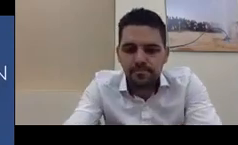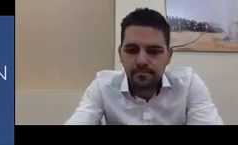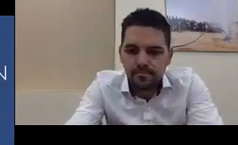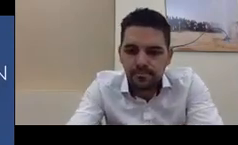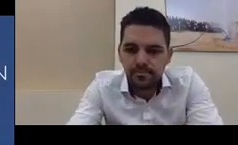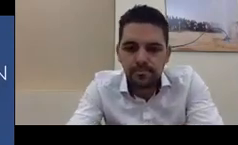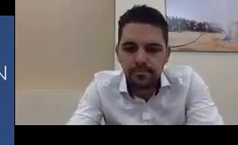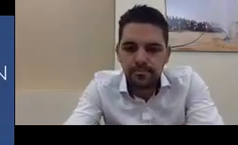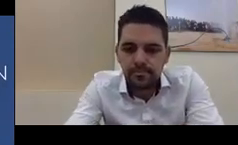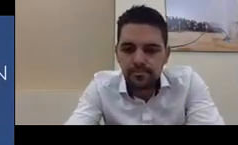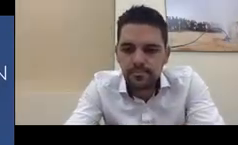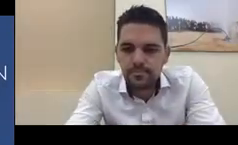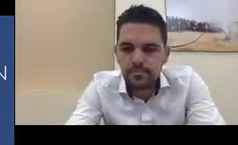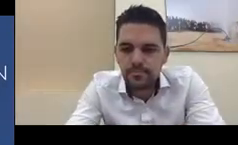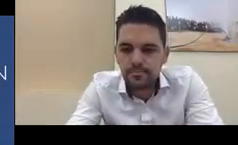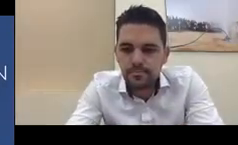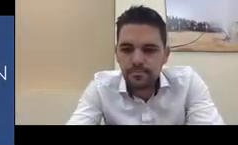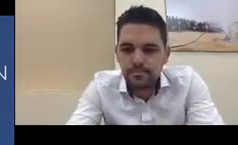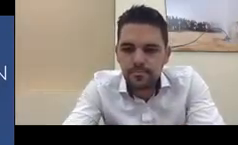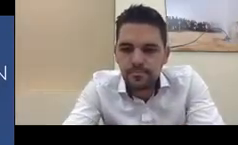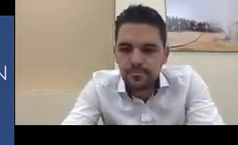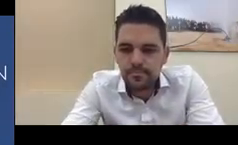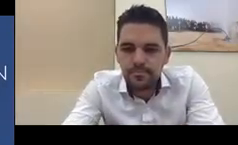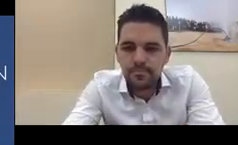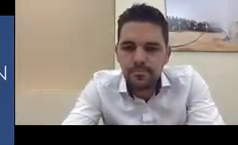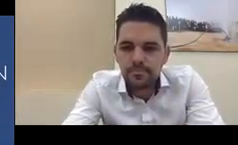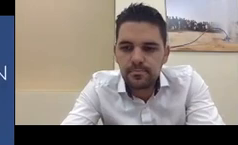any questions? [keyboard clicks]